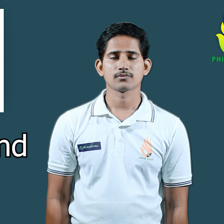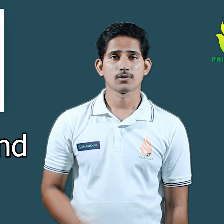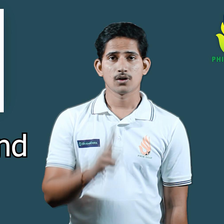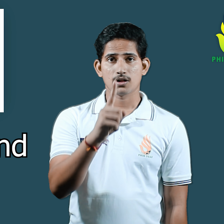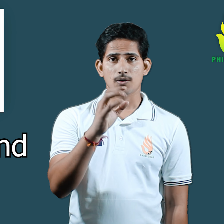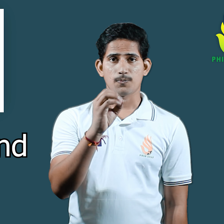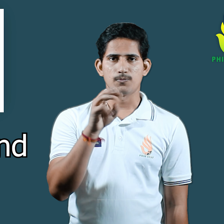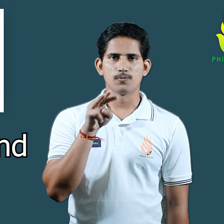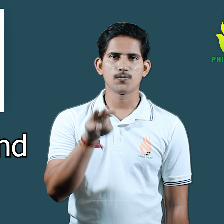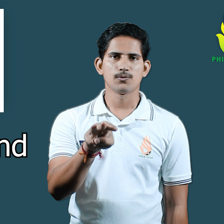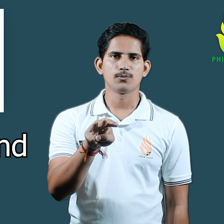Ten Thousand